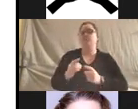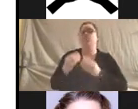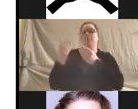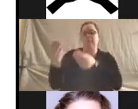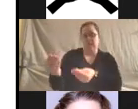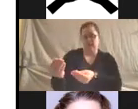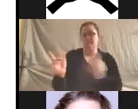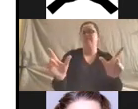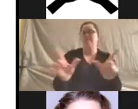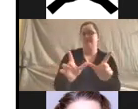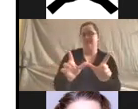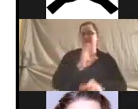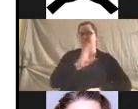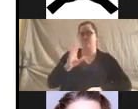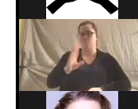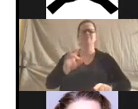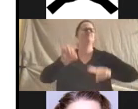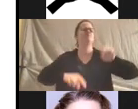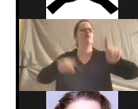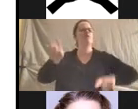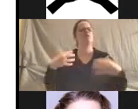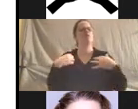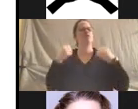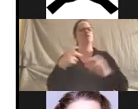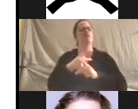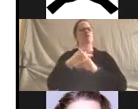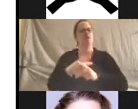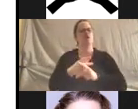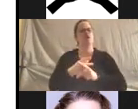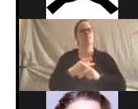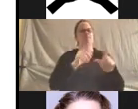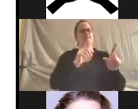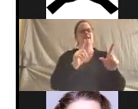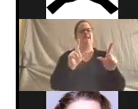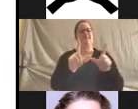of the various health care licensing agencies permission